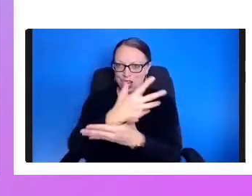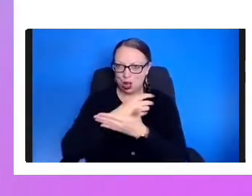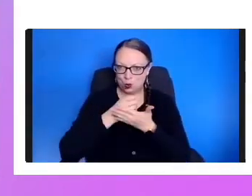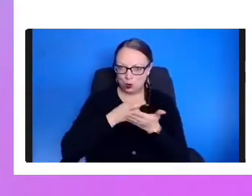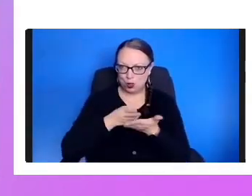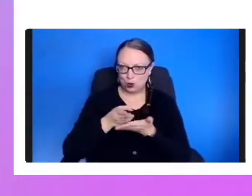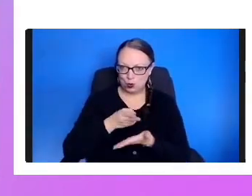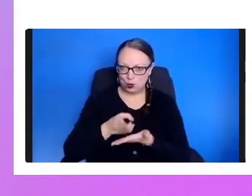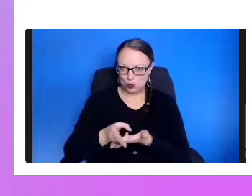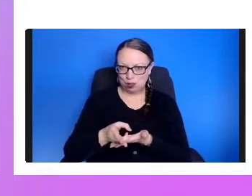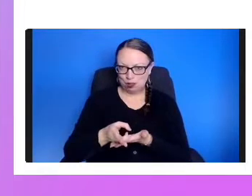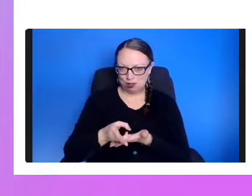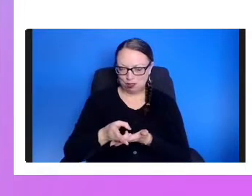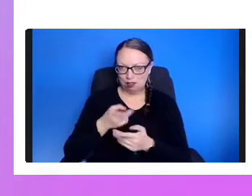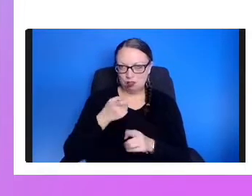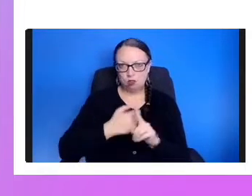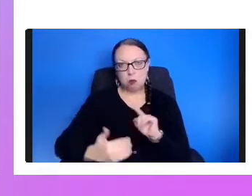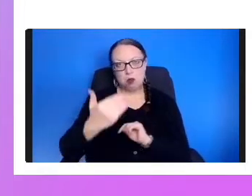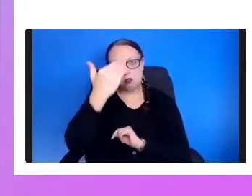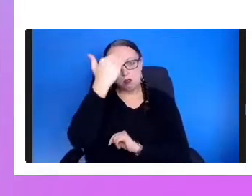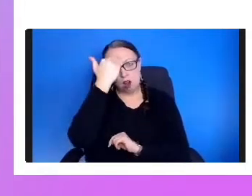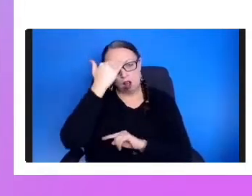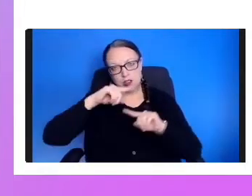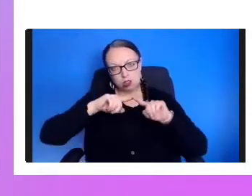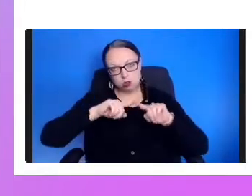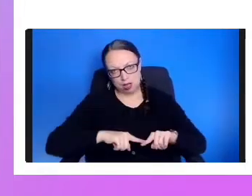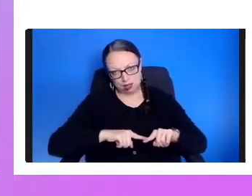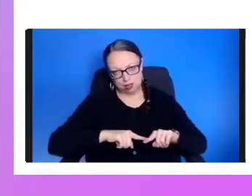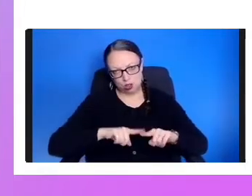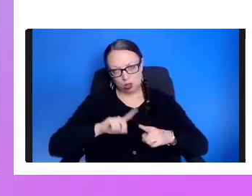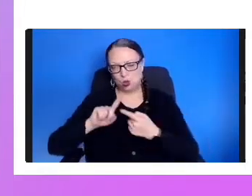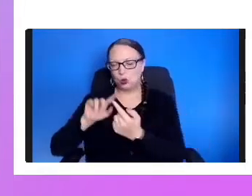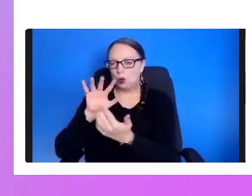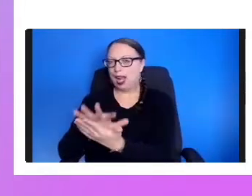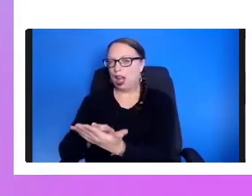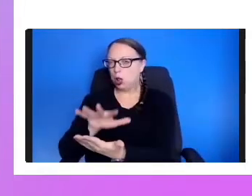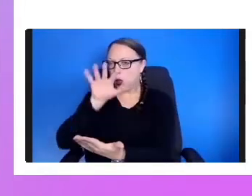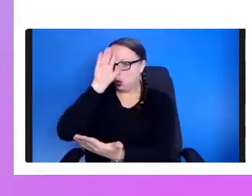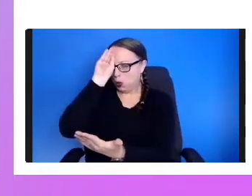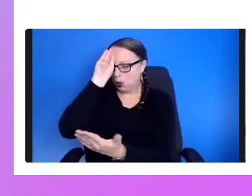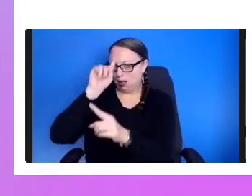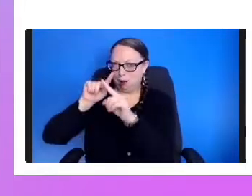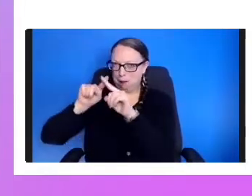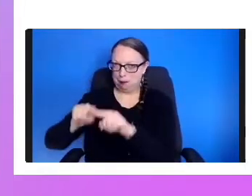And it's going from a knowledge base to a learning base and really starting